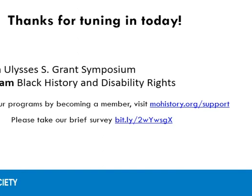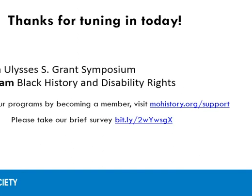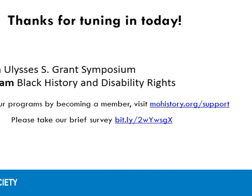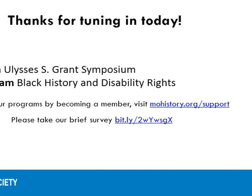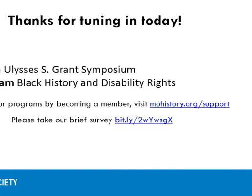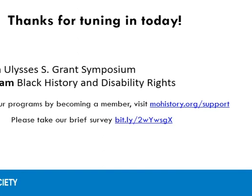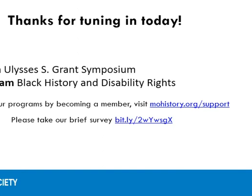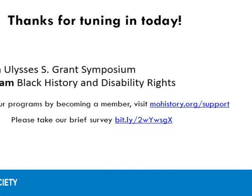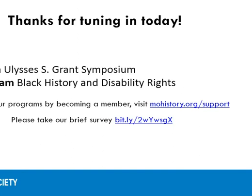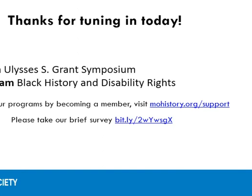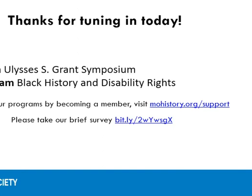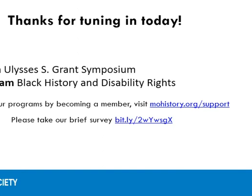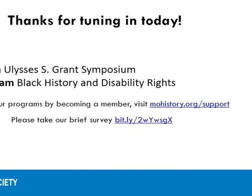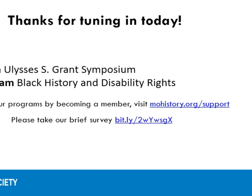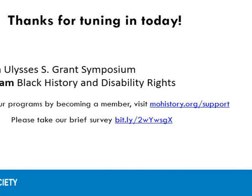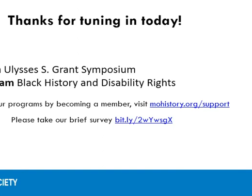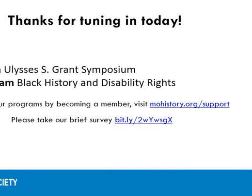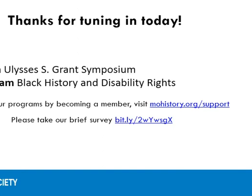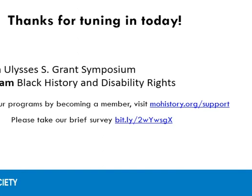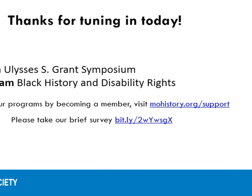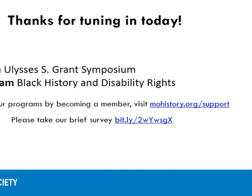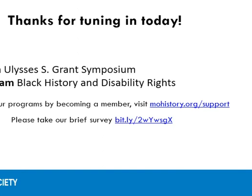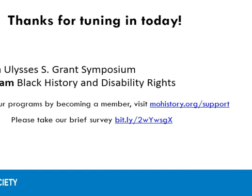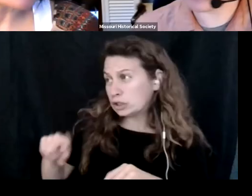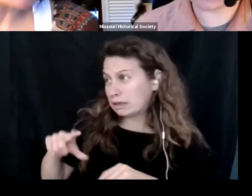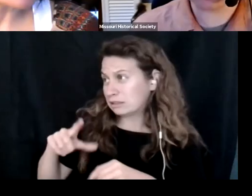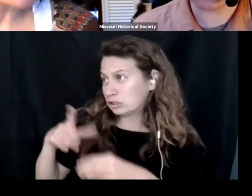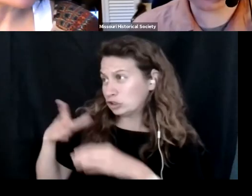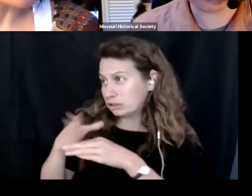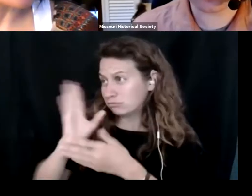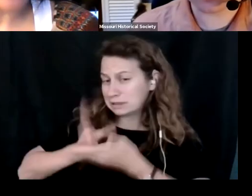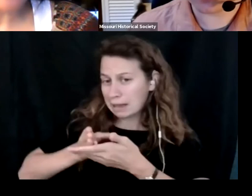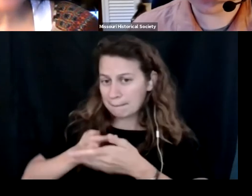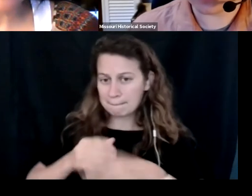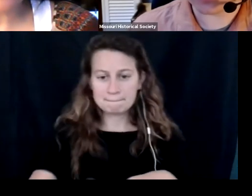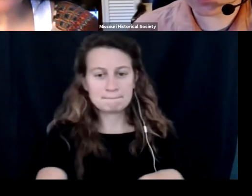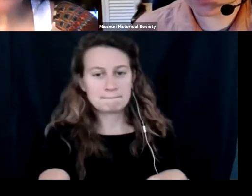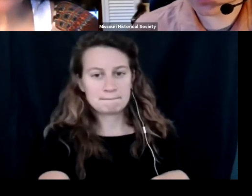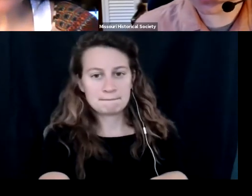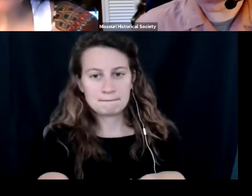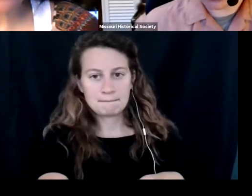with the Hiroshima Peace Memorial Museum to put that on. So that should be on the Missouri Historical Society's